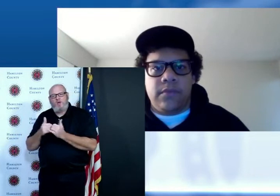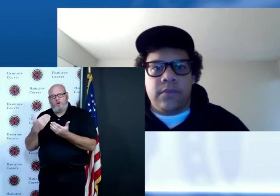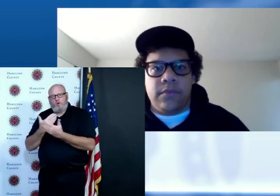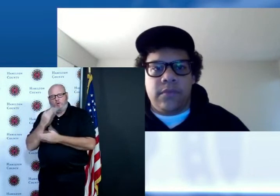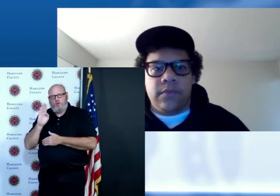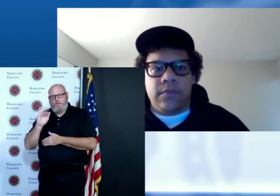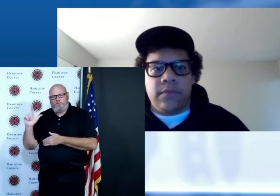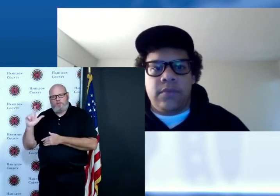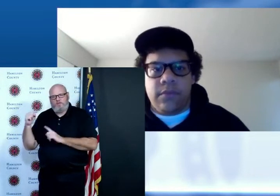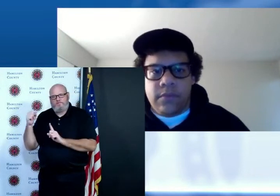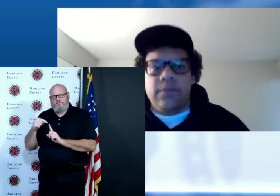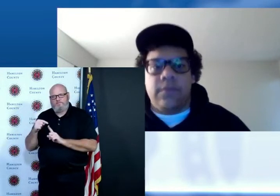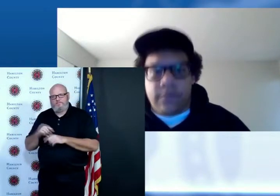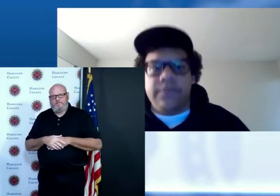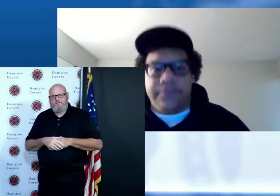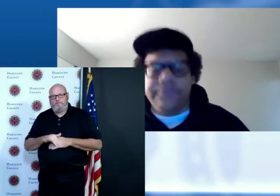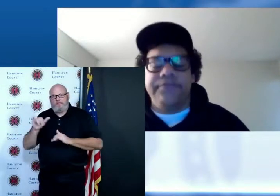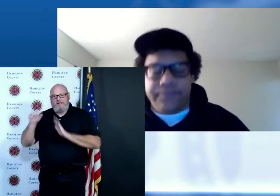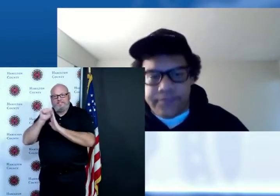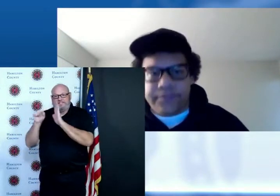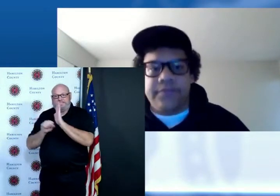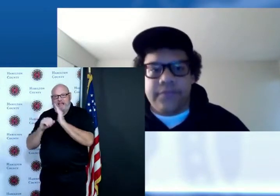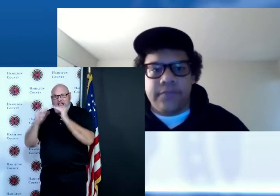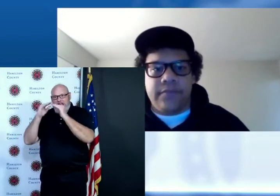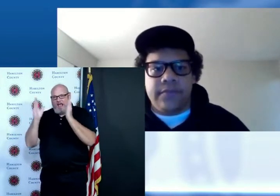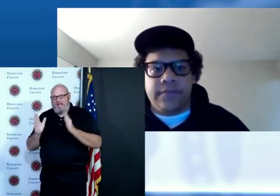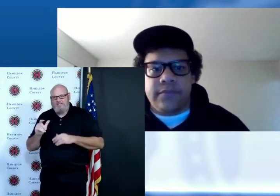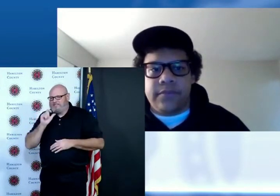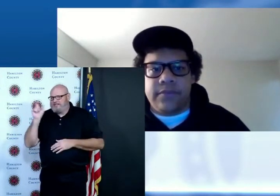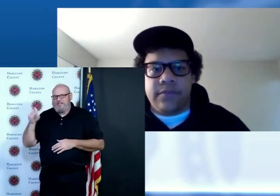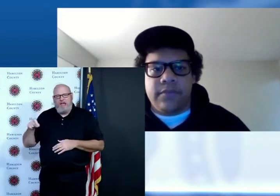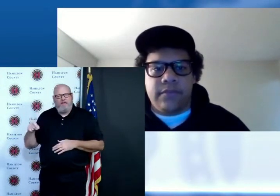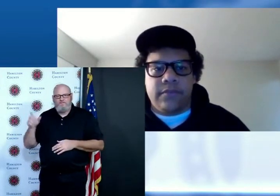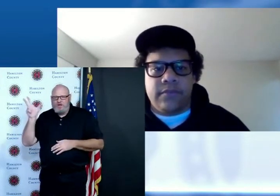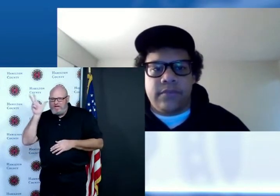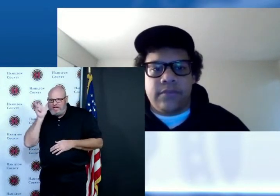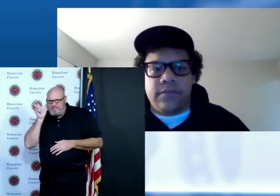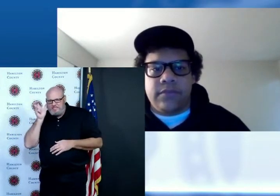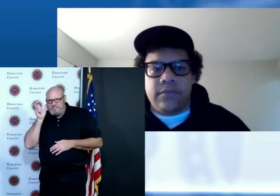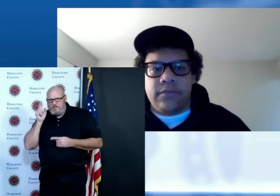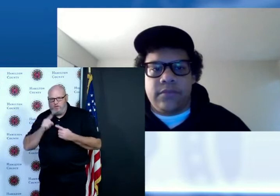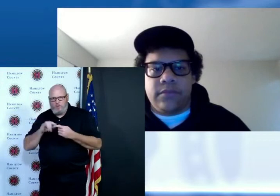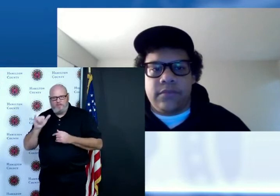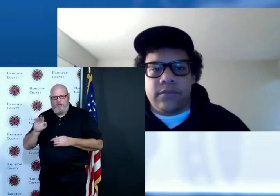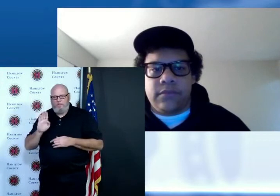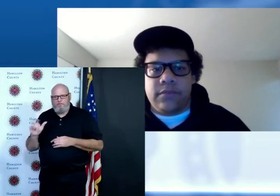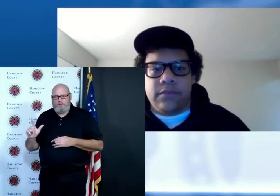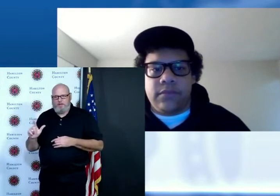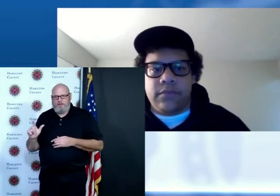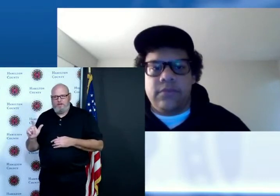it for two years right we've got a budget right now we'd like to see an amendment in the budget